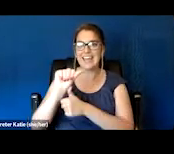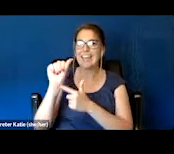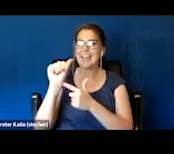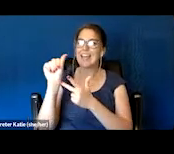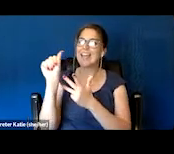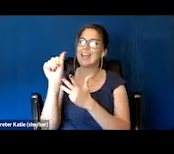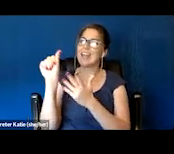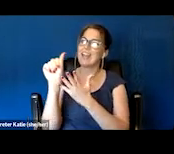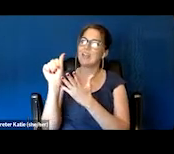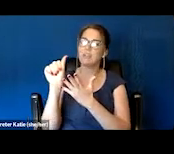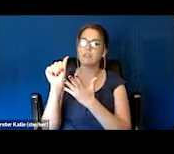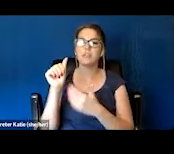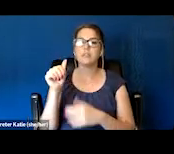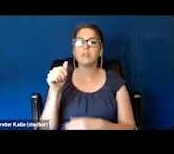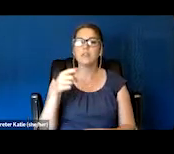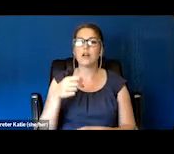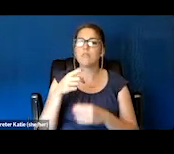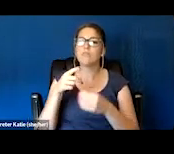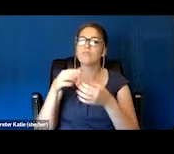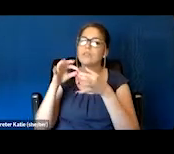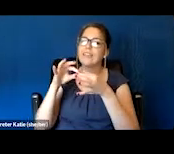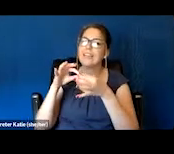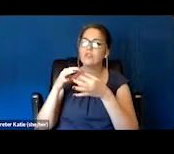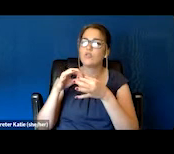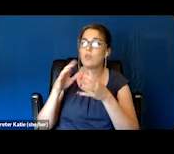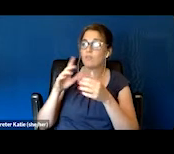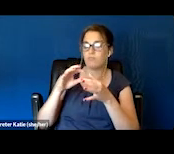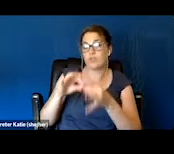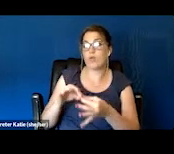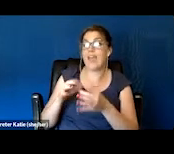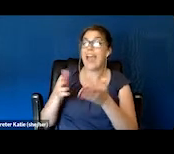and asking the person's situation, including what the person already knows.